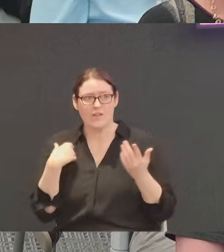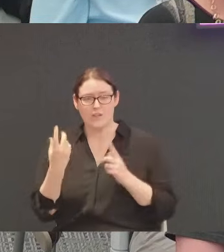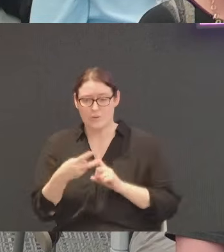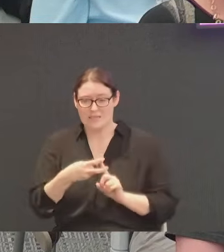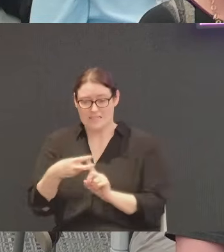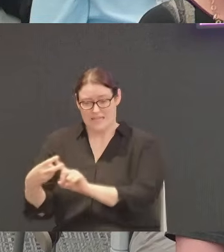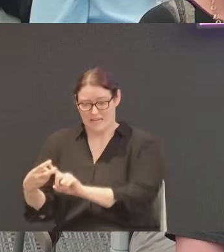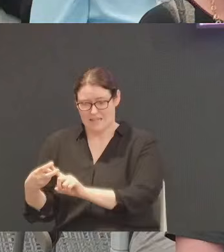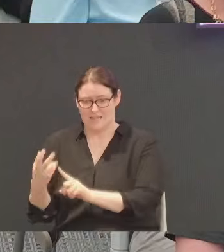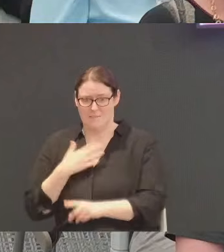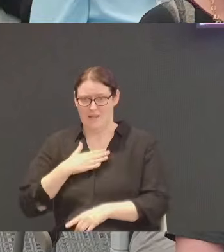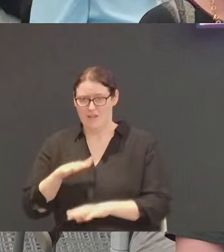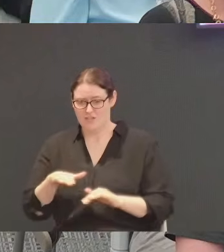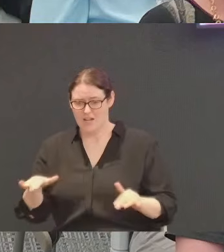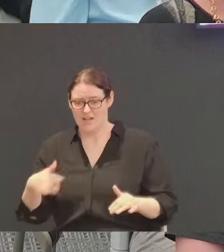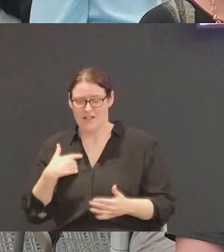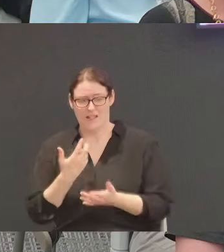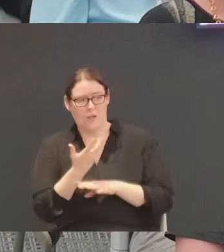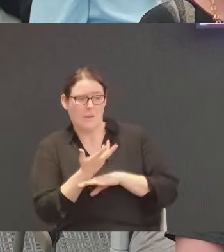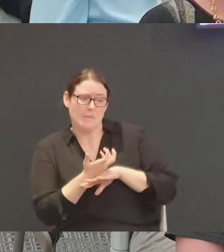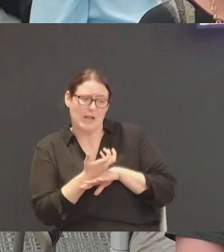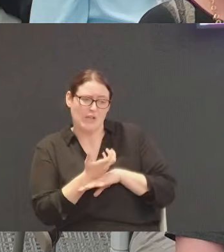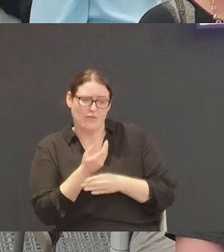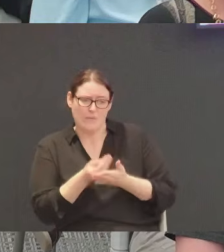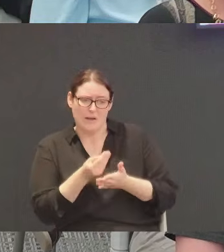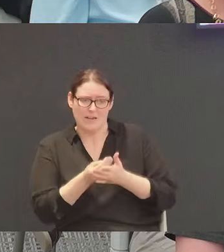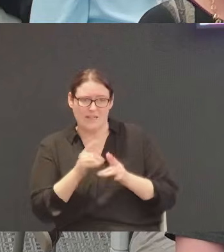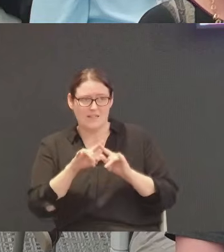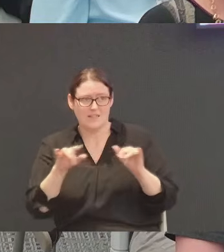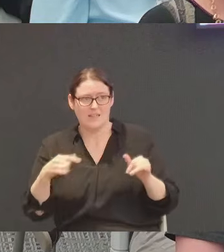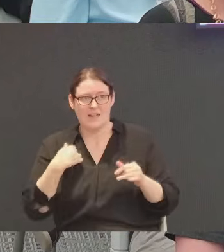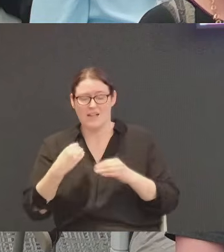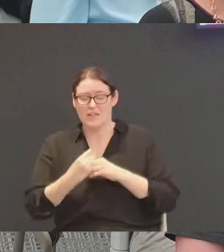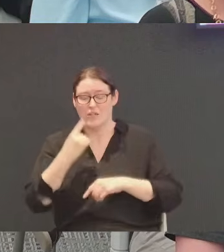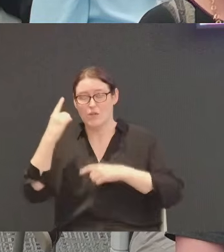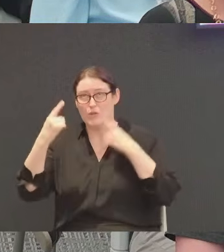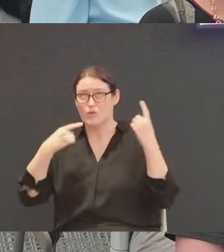then they're begging you for money at the same time. It is driving me nuts. I'm how is it legal